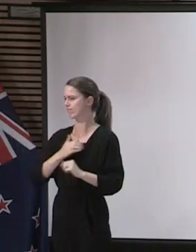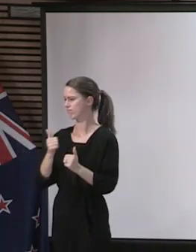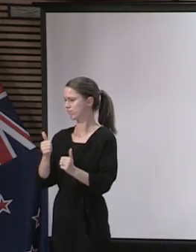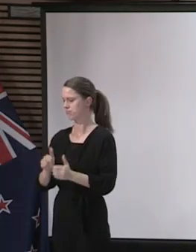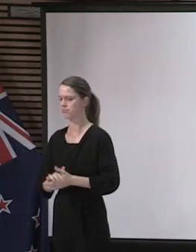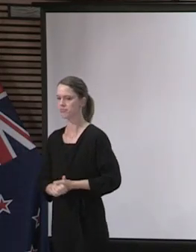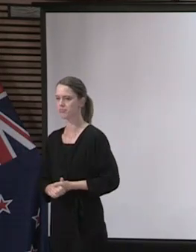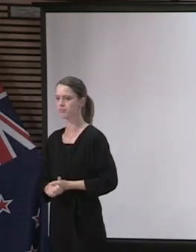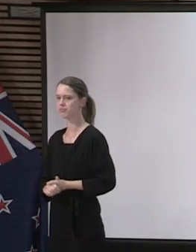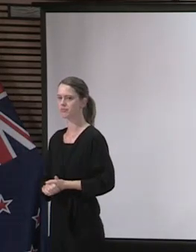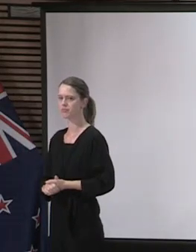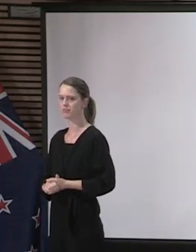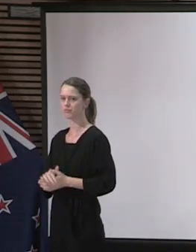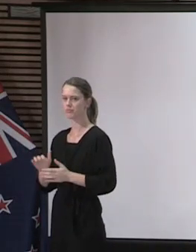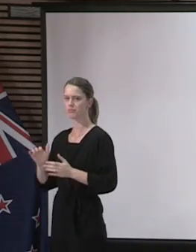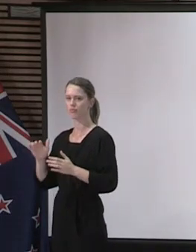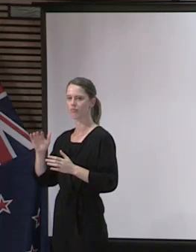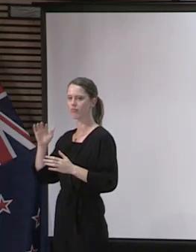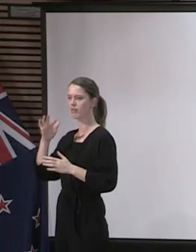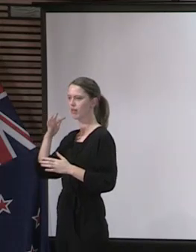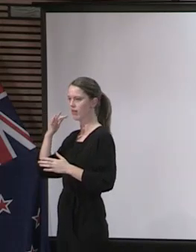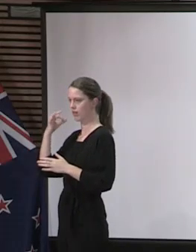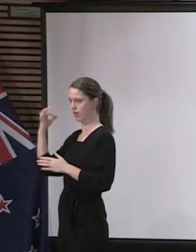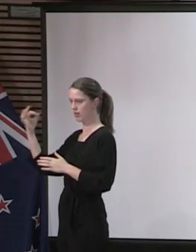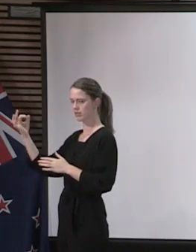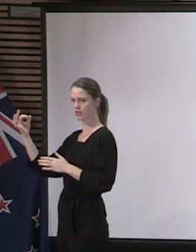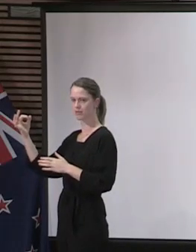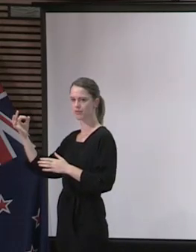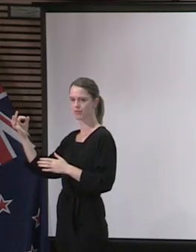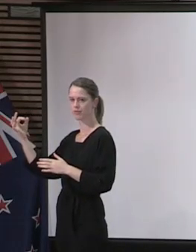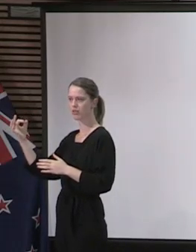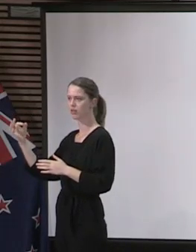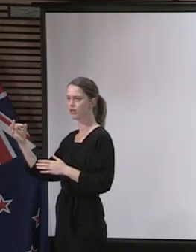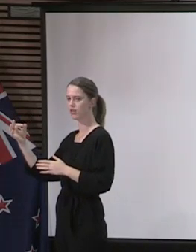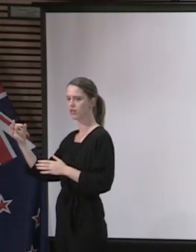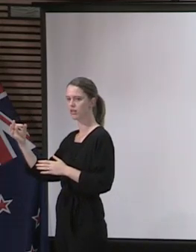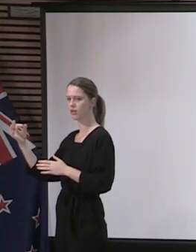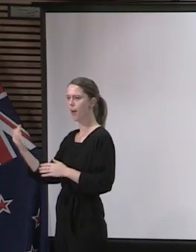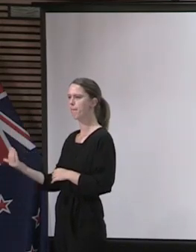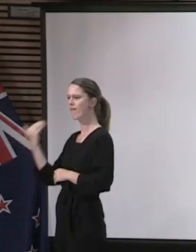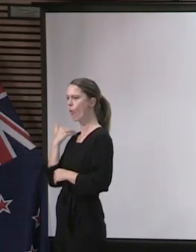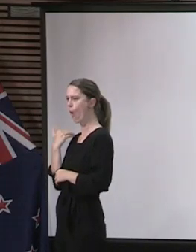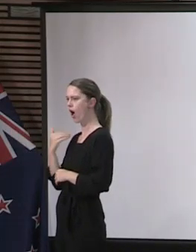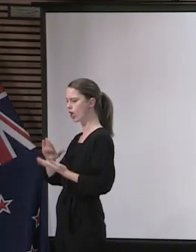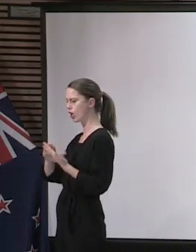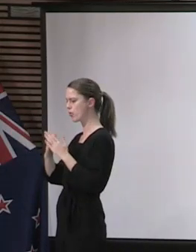people during those calls who are based at home and working